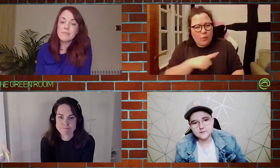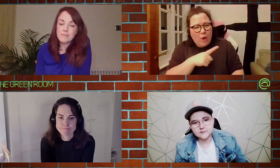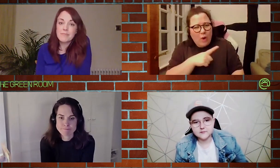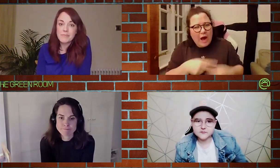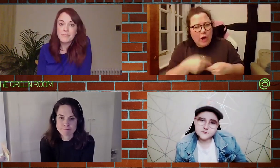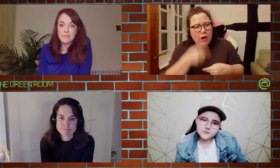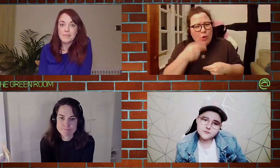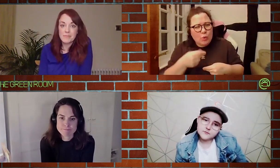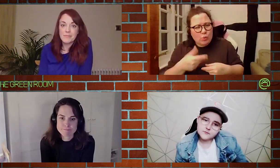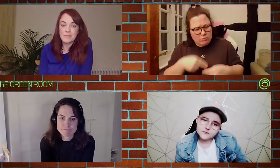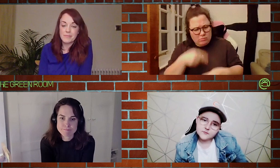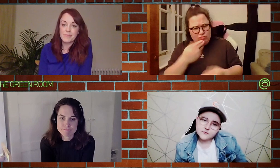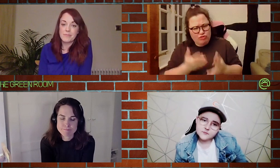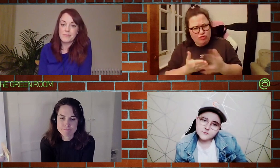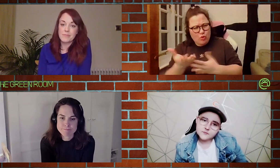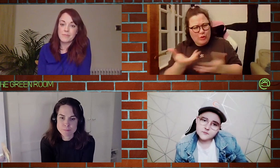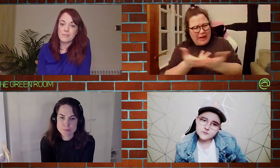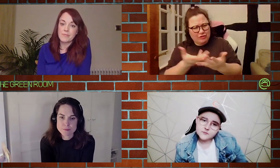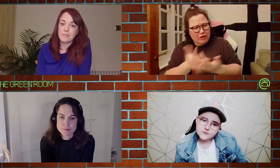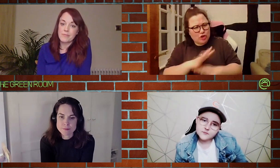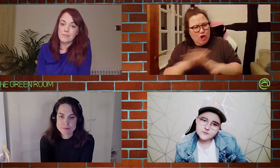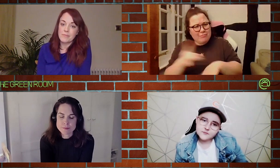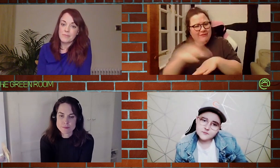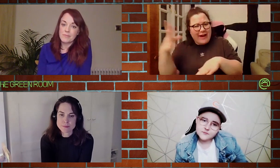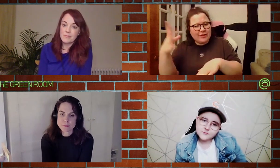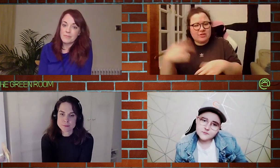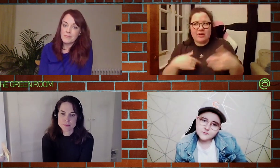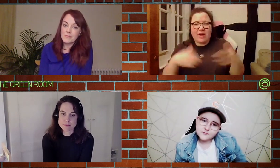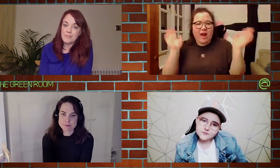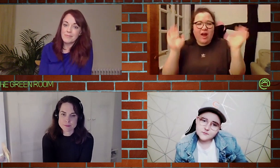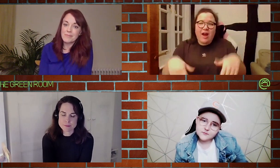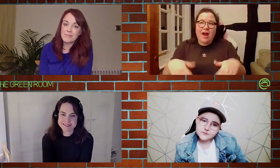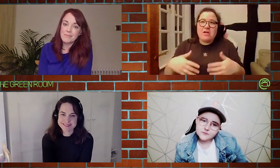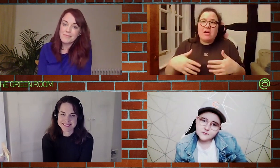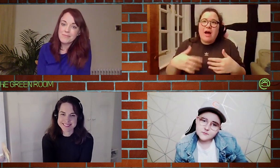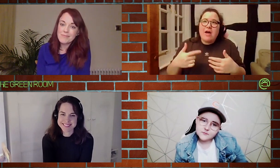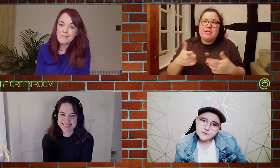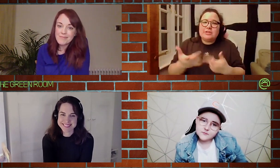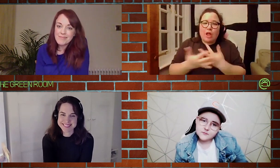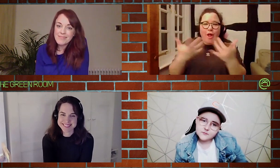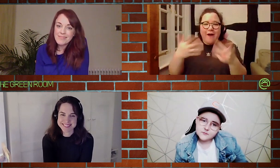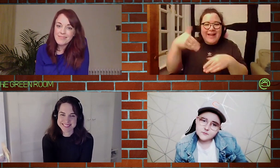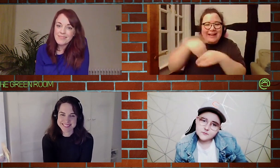It's funny because a lot of my hearing friends said to me, why yoghurt? Why were you using yoghurt? Because that's not very